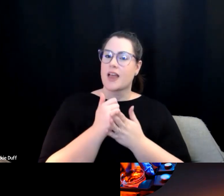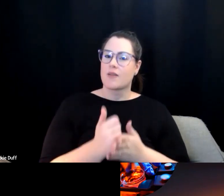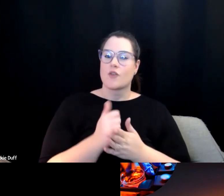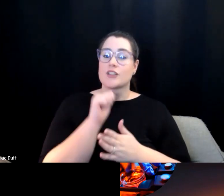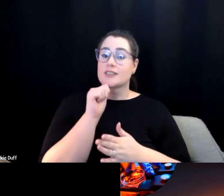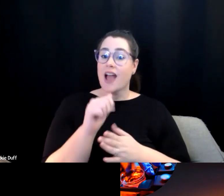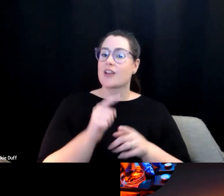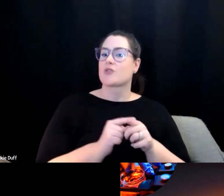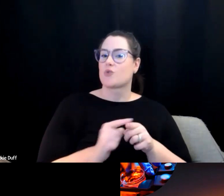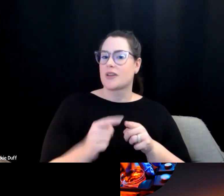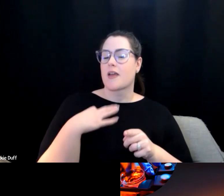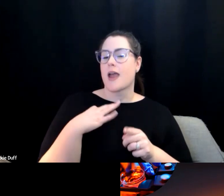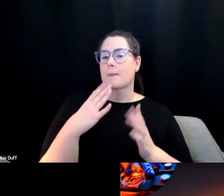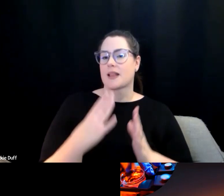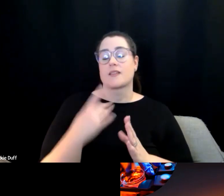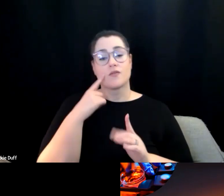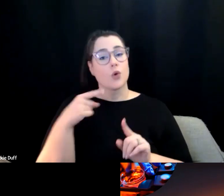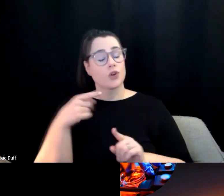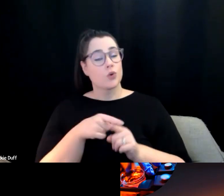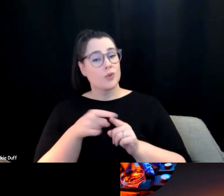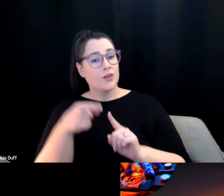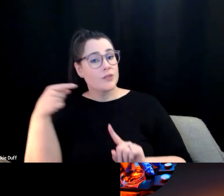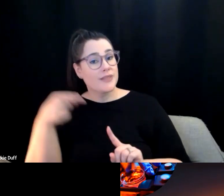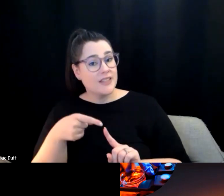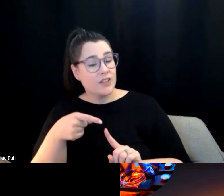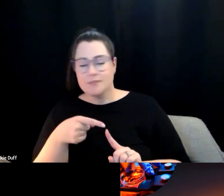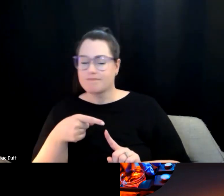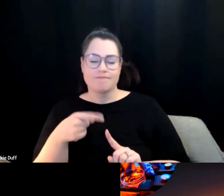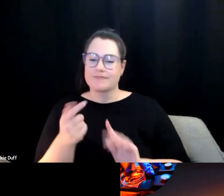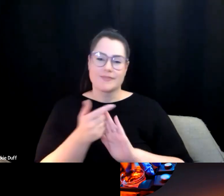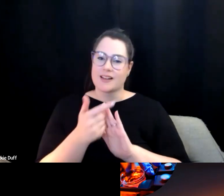But for CAREER specifically, they are not allowed on this solicitation.